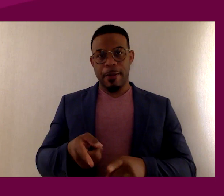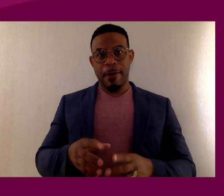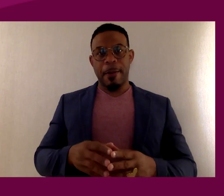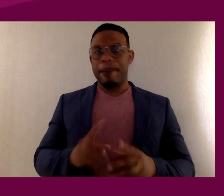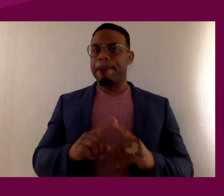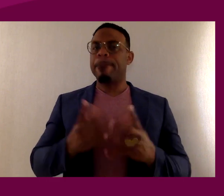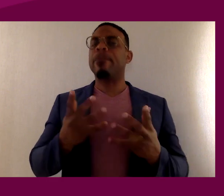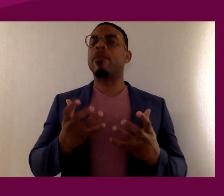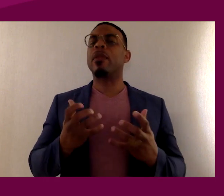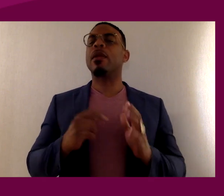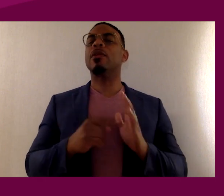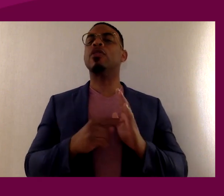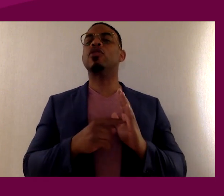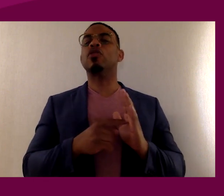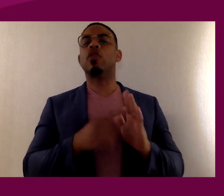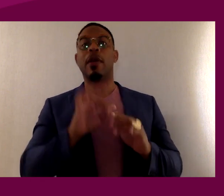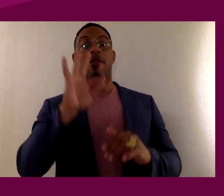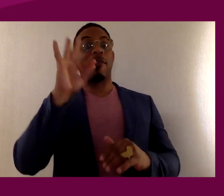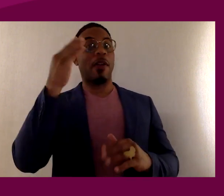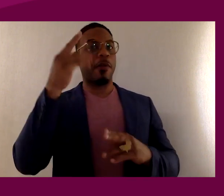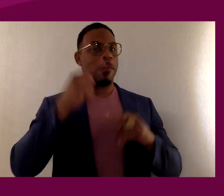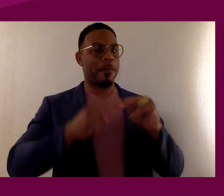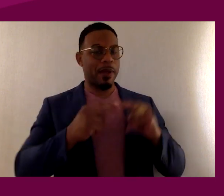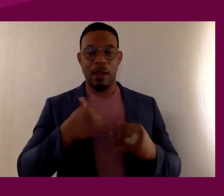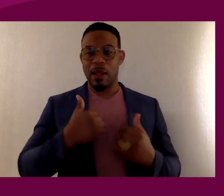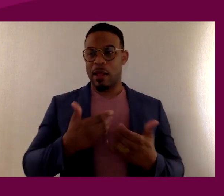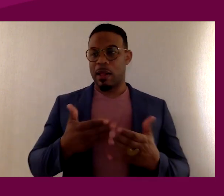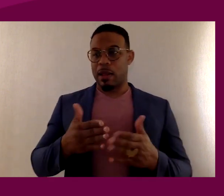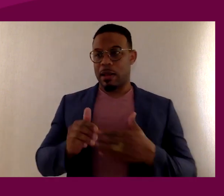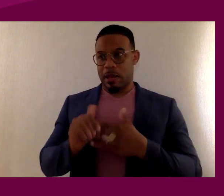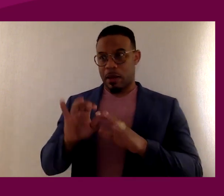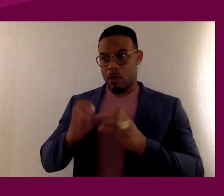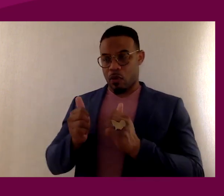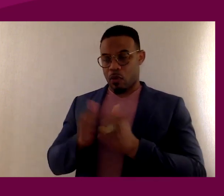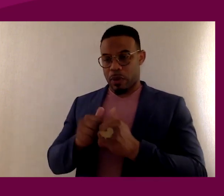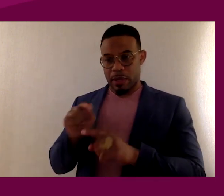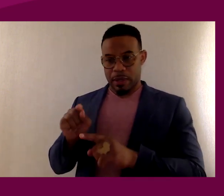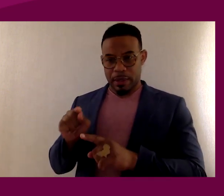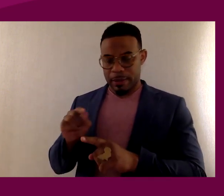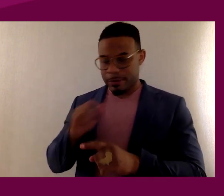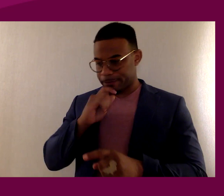from the place of occupations, but they wanted to demonstrate in federal buildings. And I led